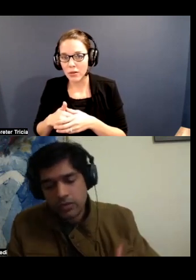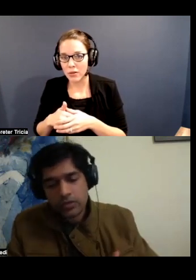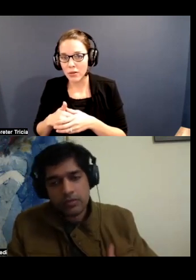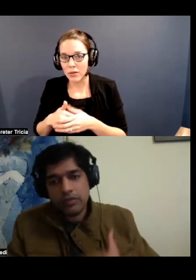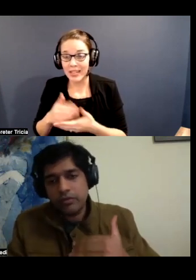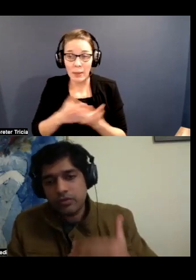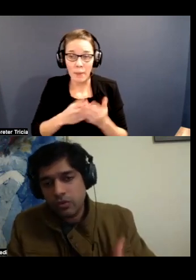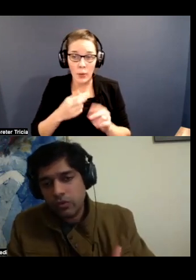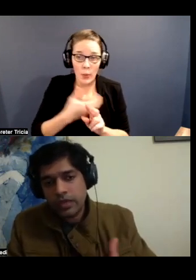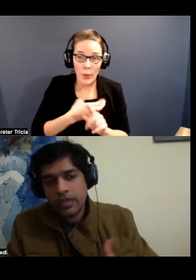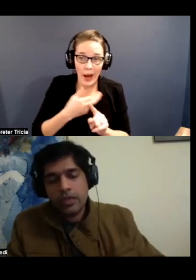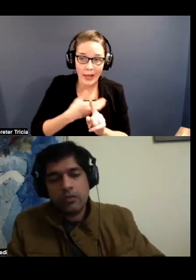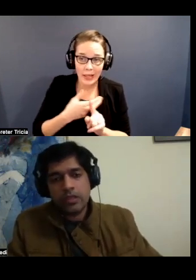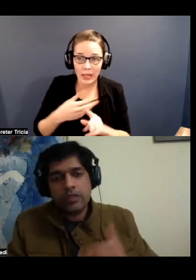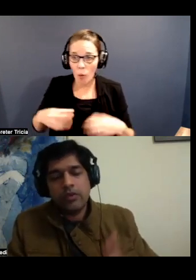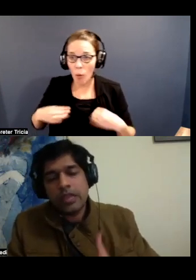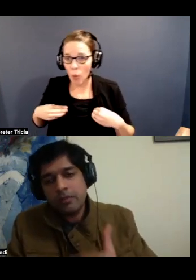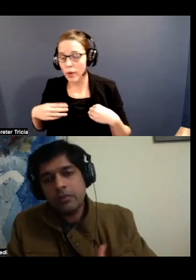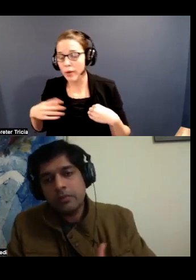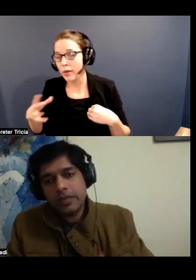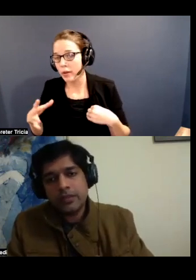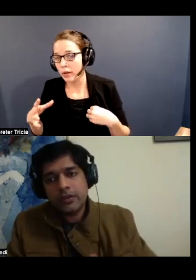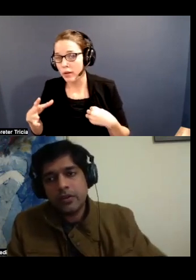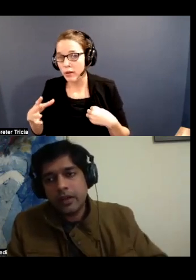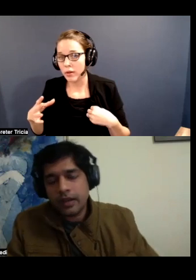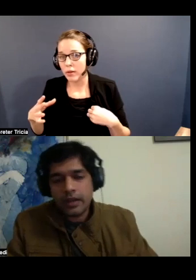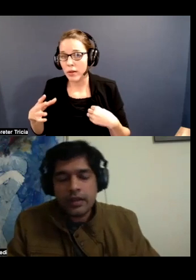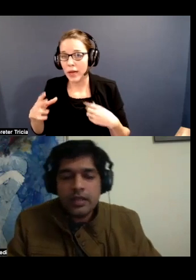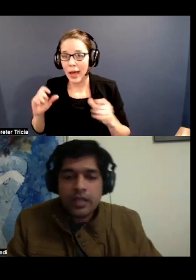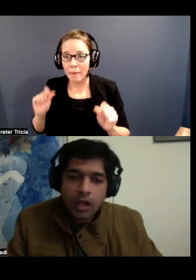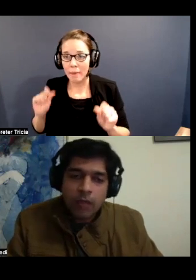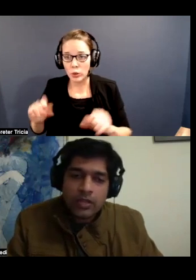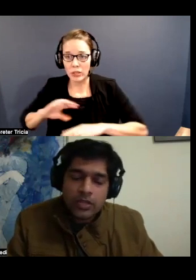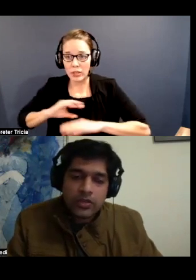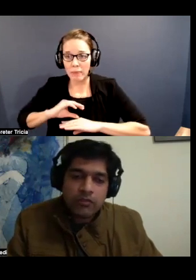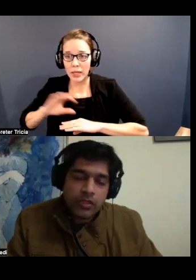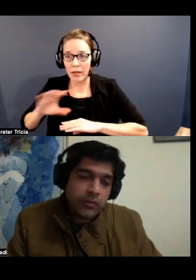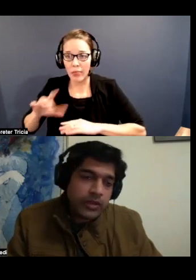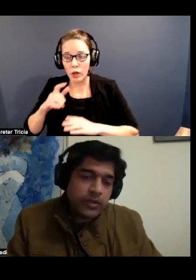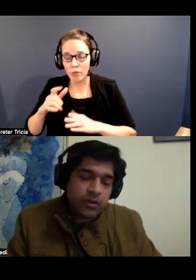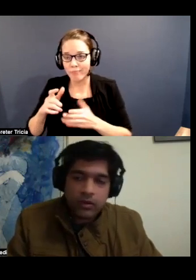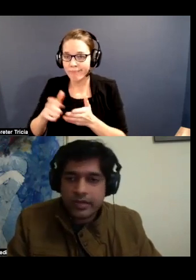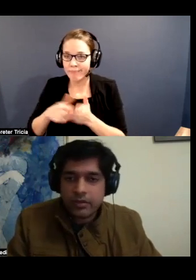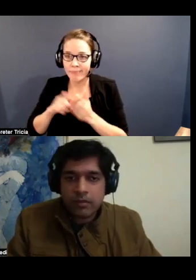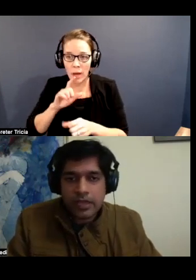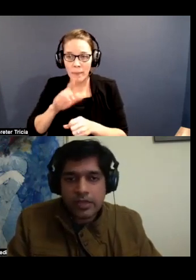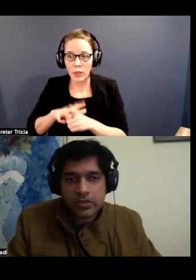whether somebody was owning, whether they were able to meet their obligation but their rent or debt obligations.